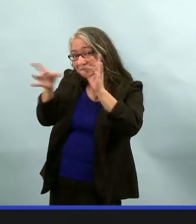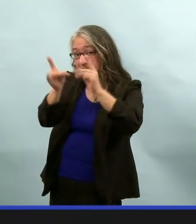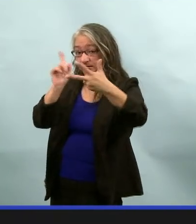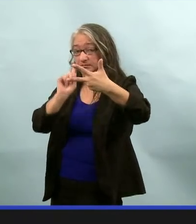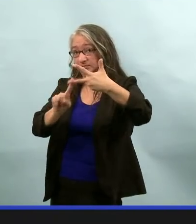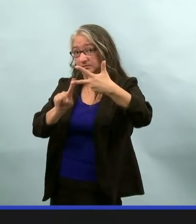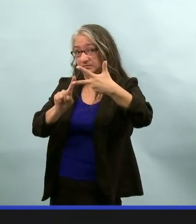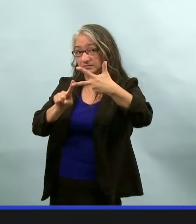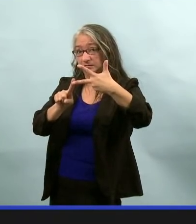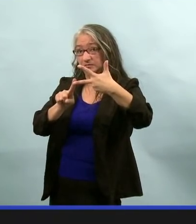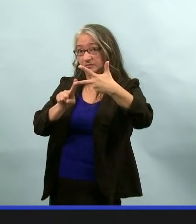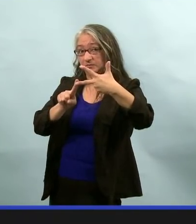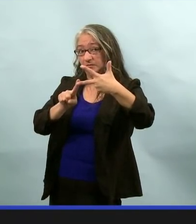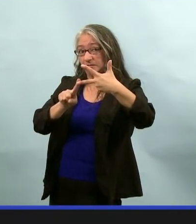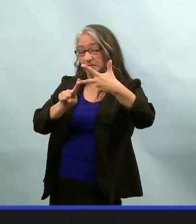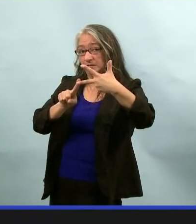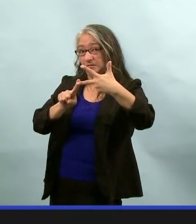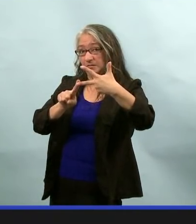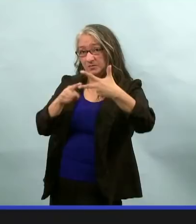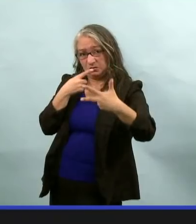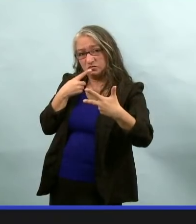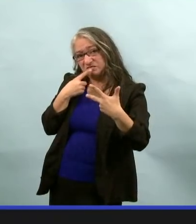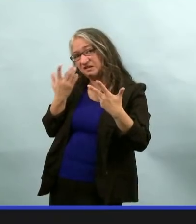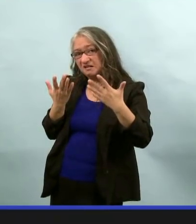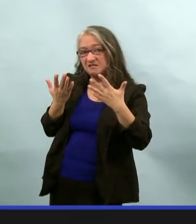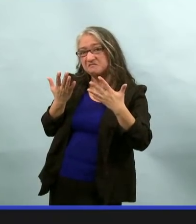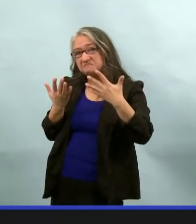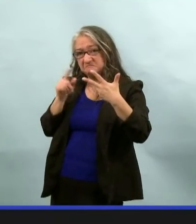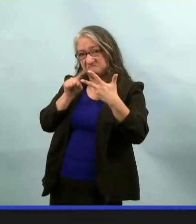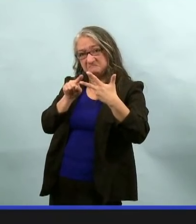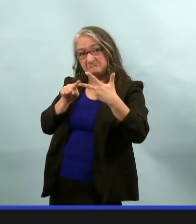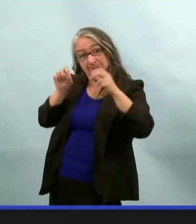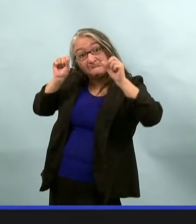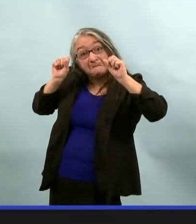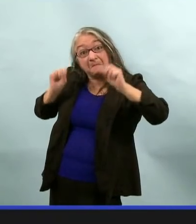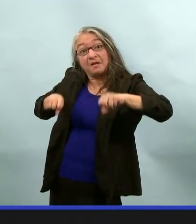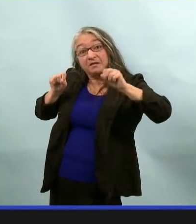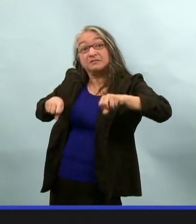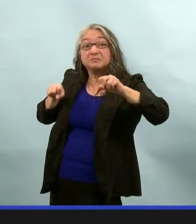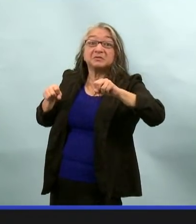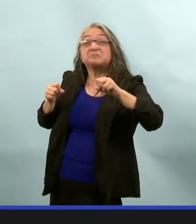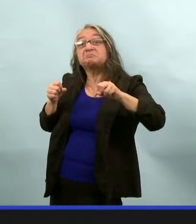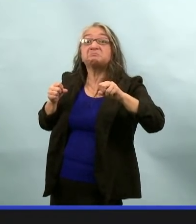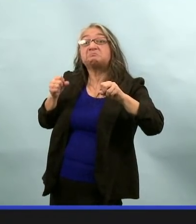you say that it could be like up to a year before you need another booster after this third dose